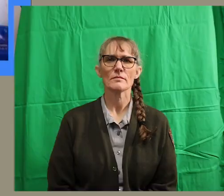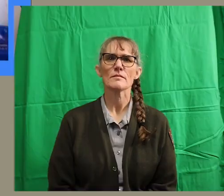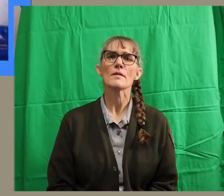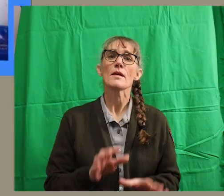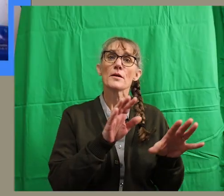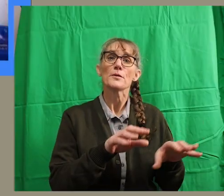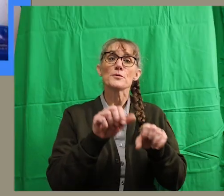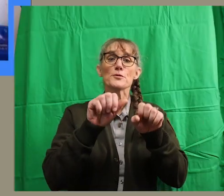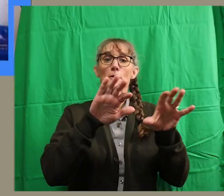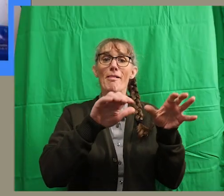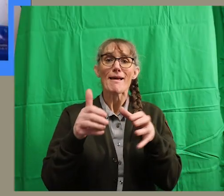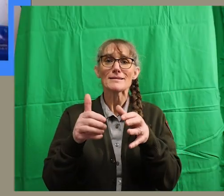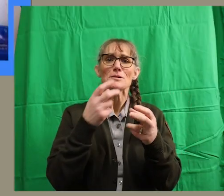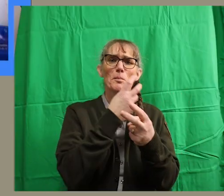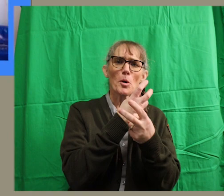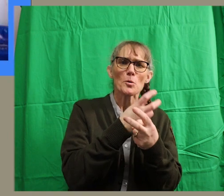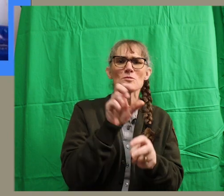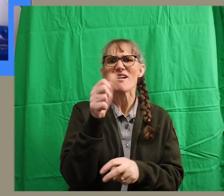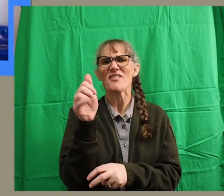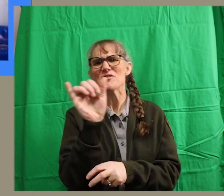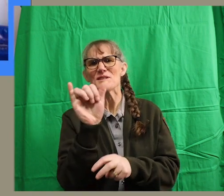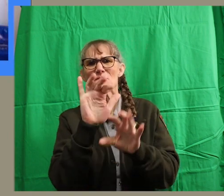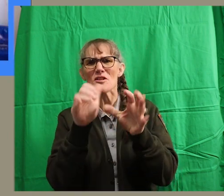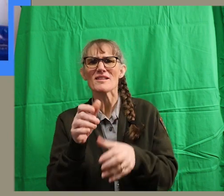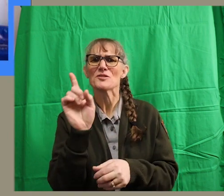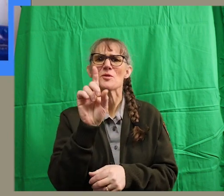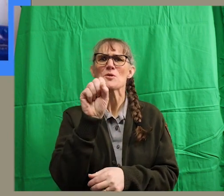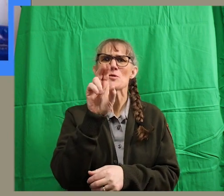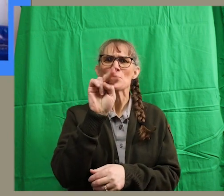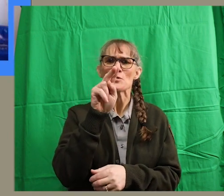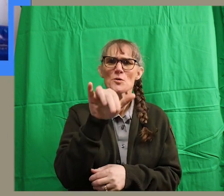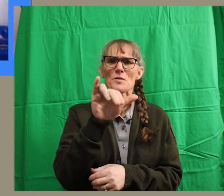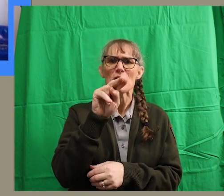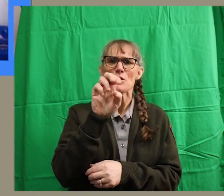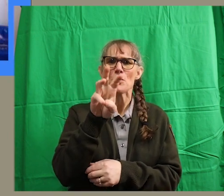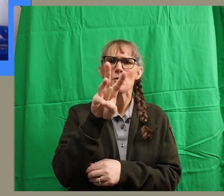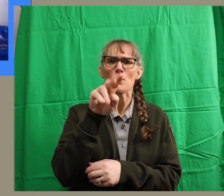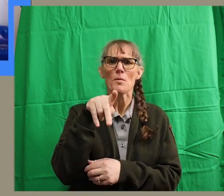So, I ended up taking paleo and a bunch of related classes at SUNY New Paltz with Dr Alex Bartholomew.